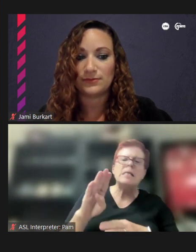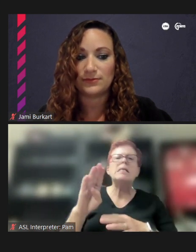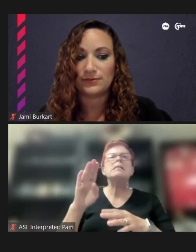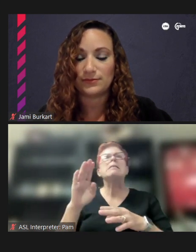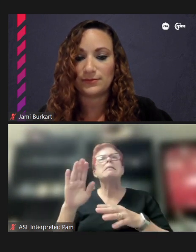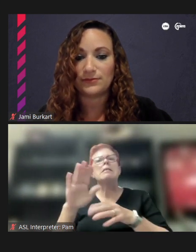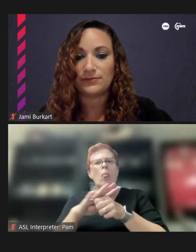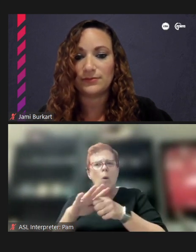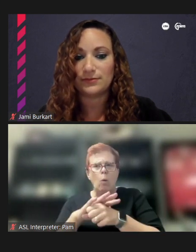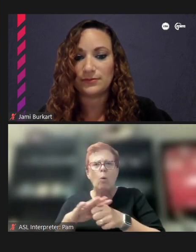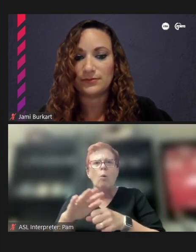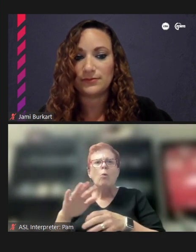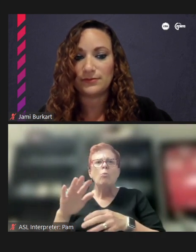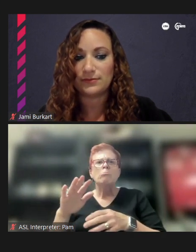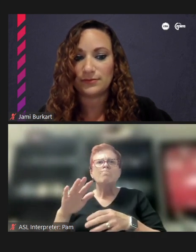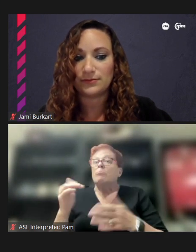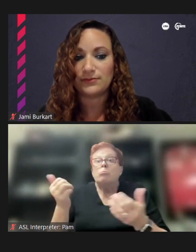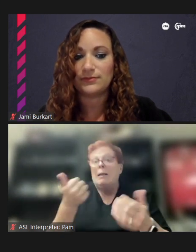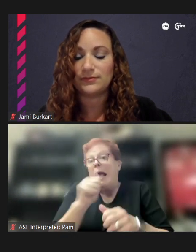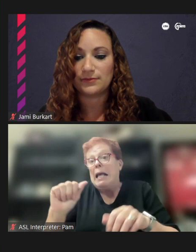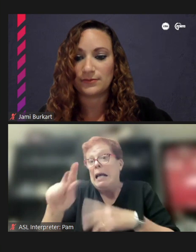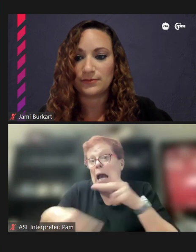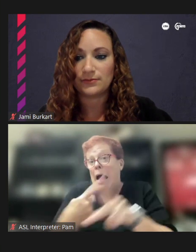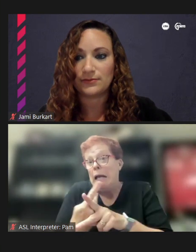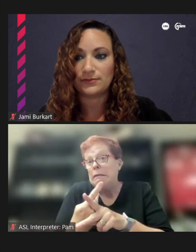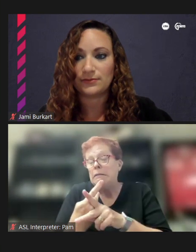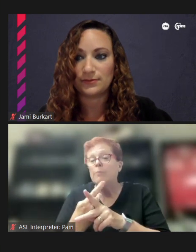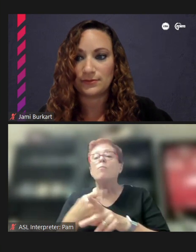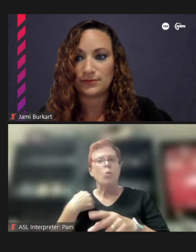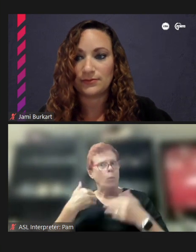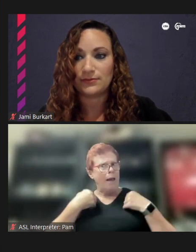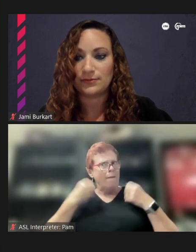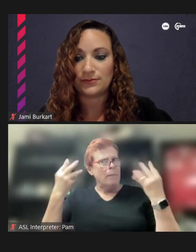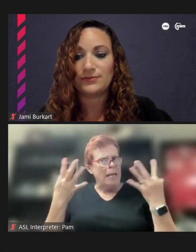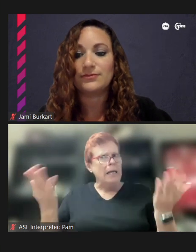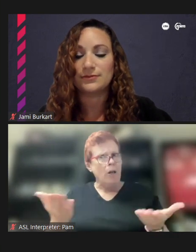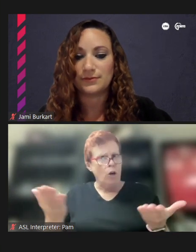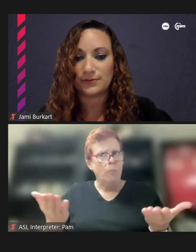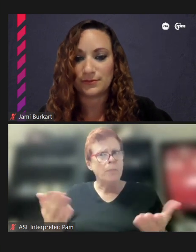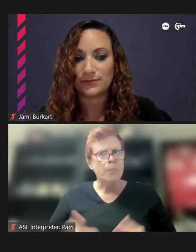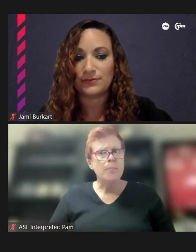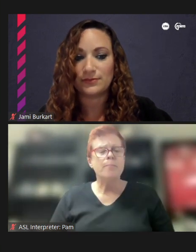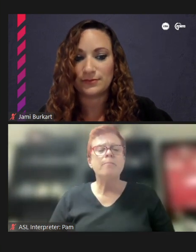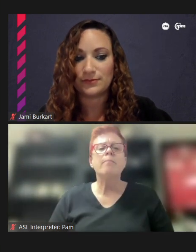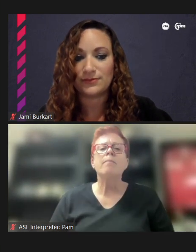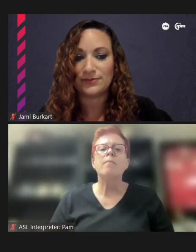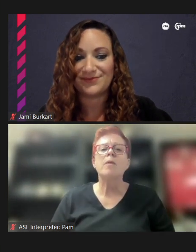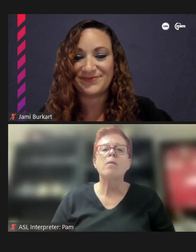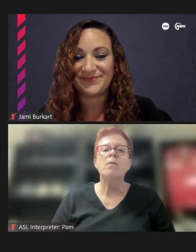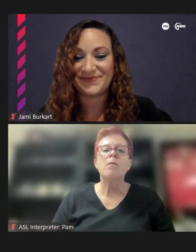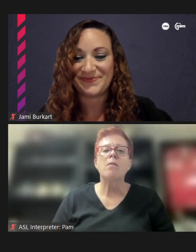of any type, and we have a lot of them here. I couldn't tell you, and I'm sorry I have no